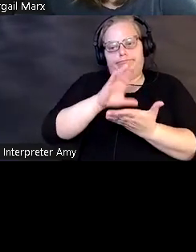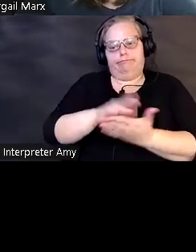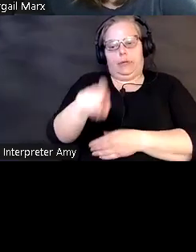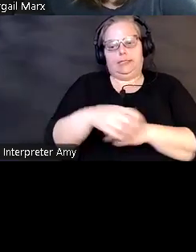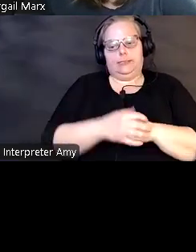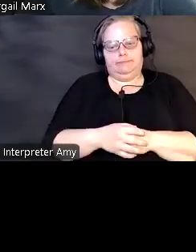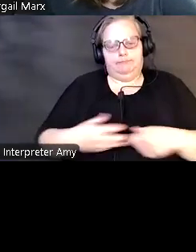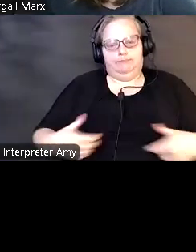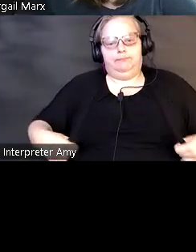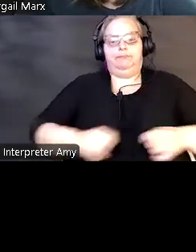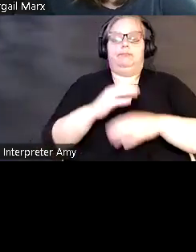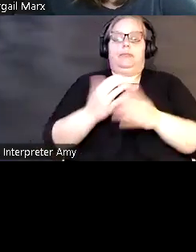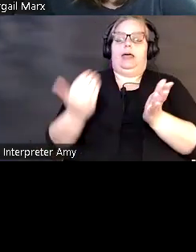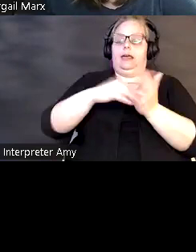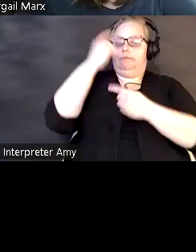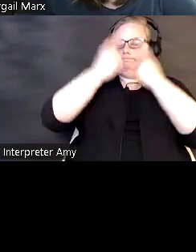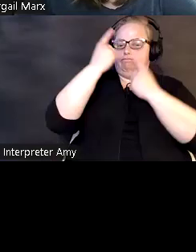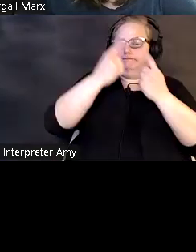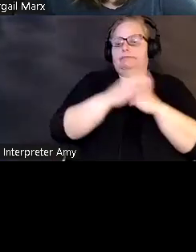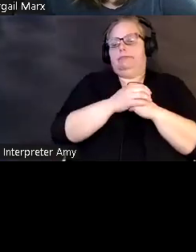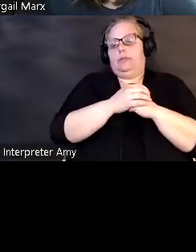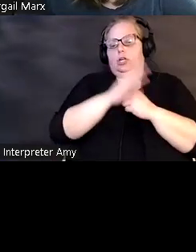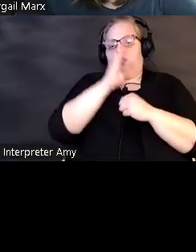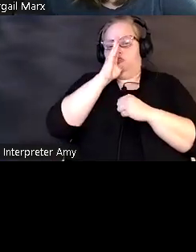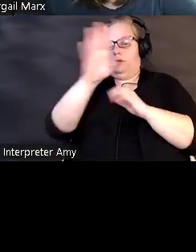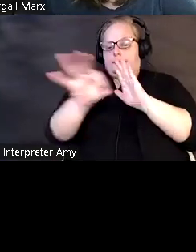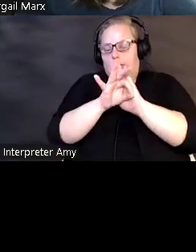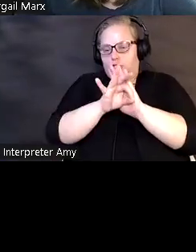Again, thinking about direct selection and needing a keyguard.